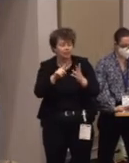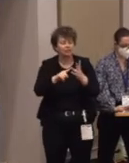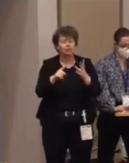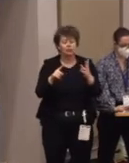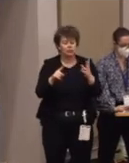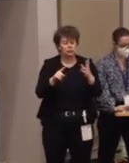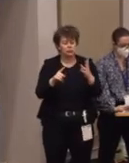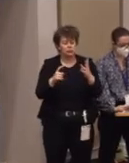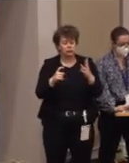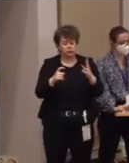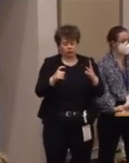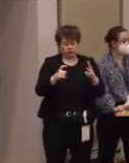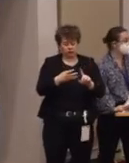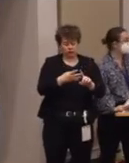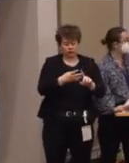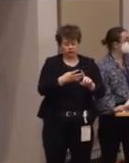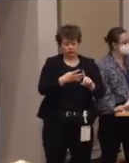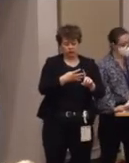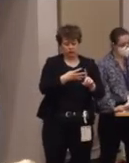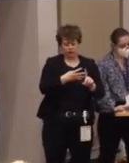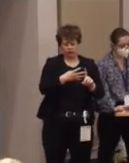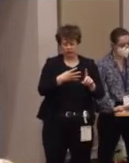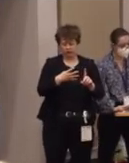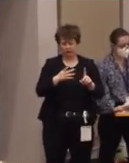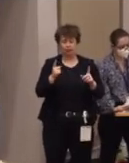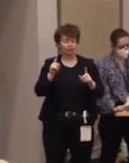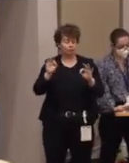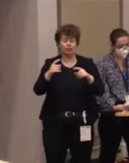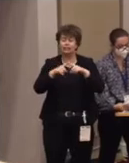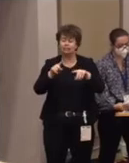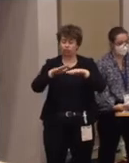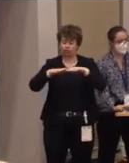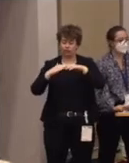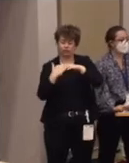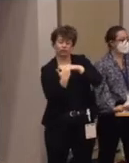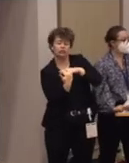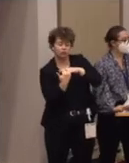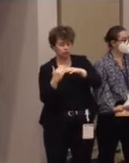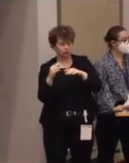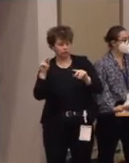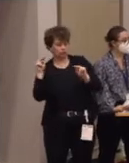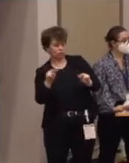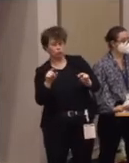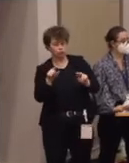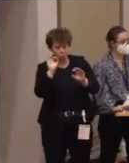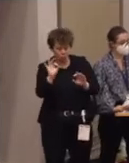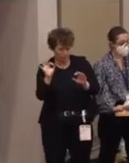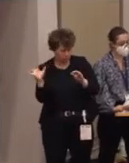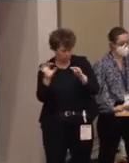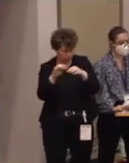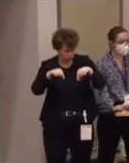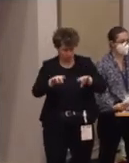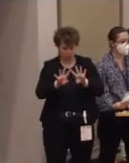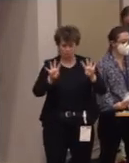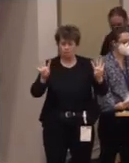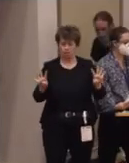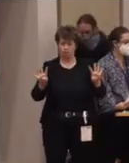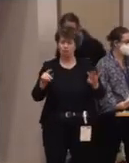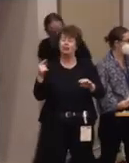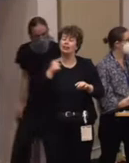panel and we asked her to focus specifically on the intersection between disability and